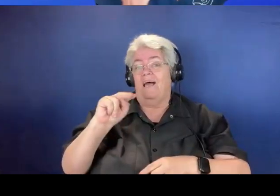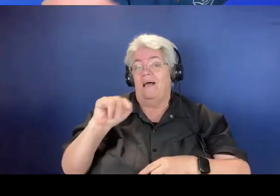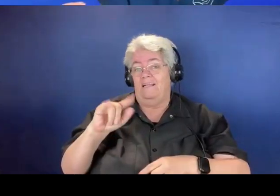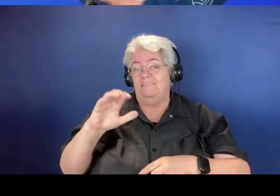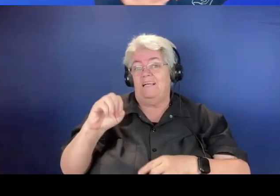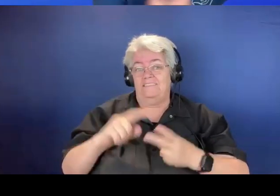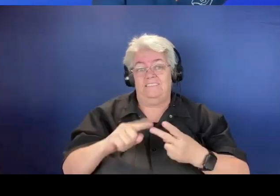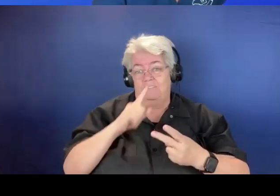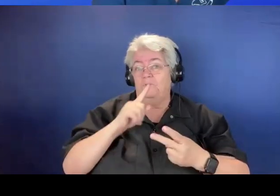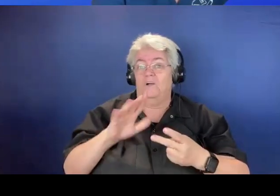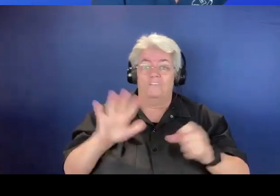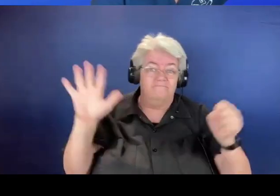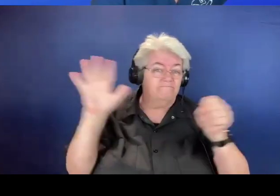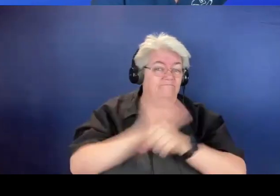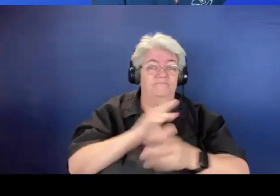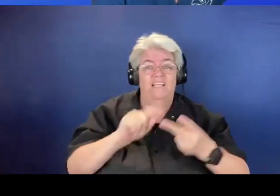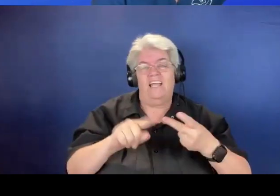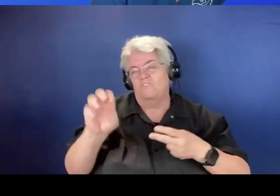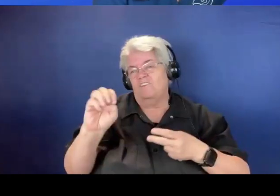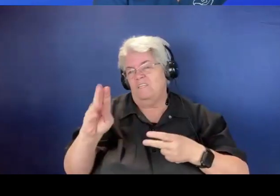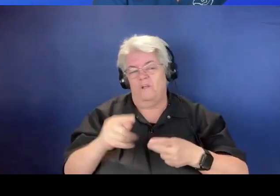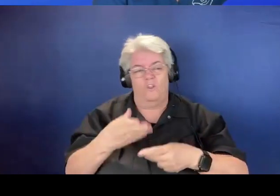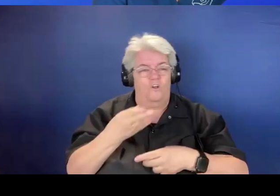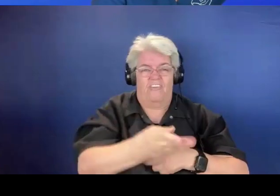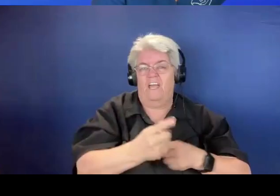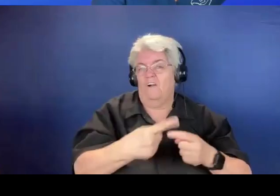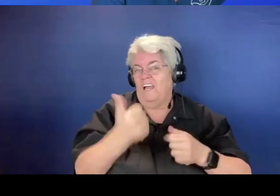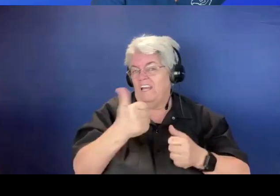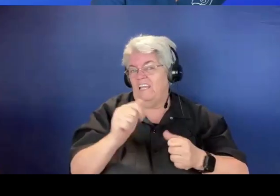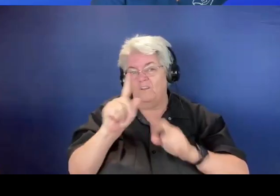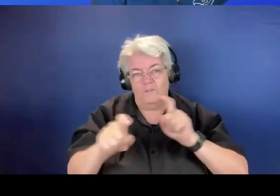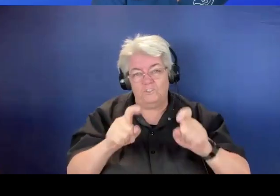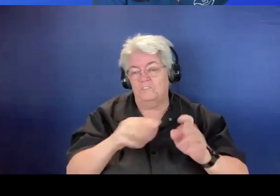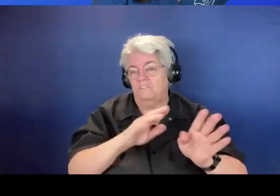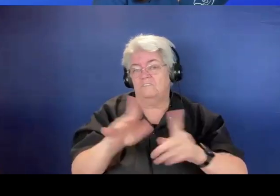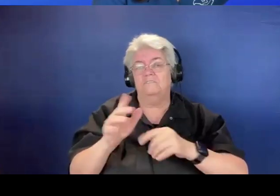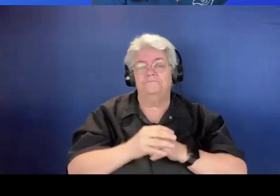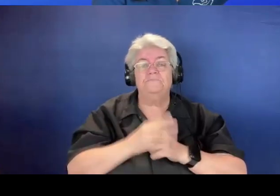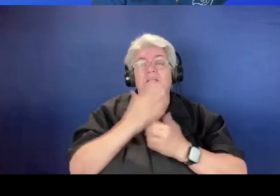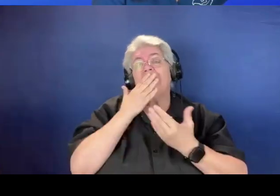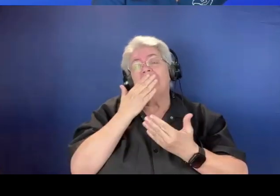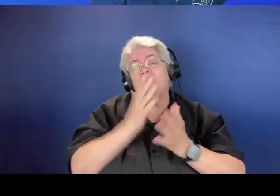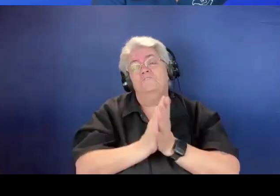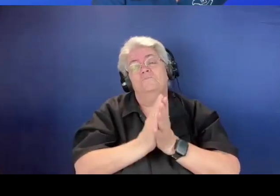Your emails were provided, so I'm sure if anyone has any follow-up questions, they can ask. Thank you both so much for being here.